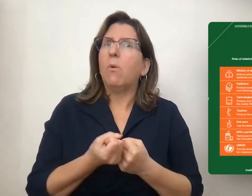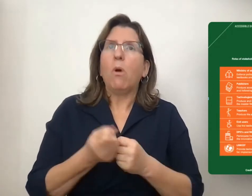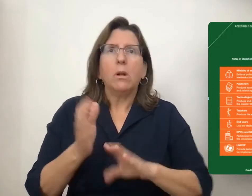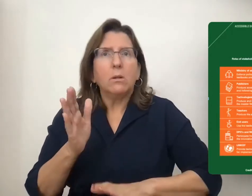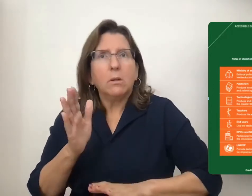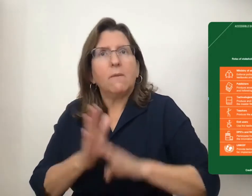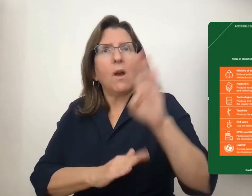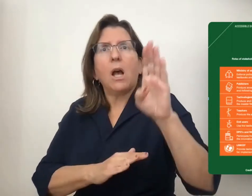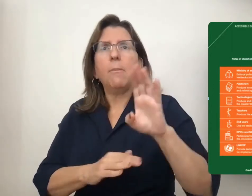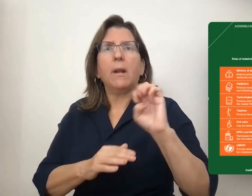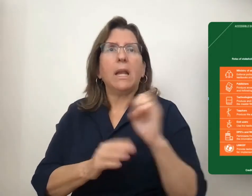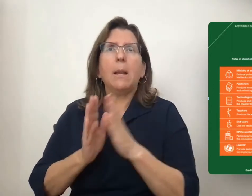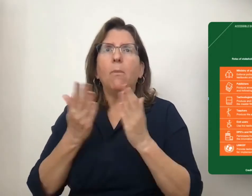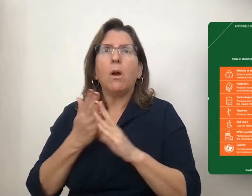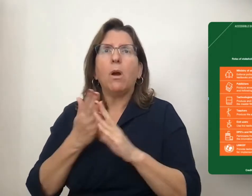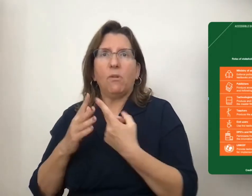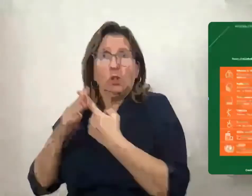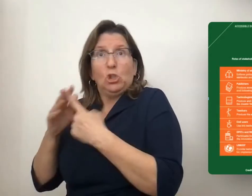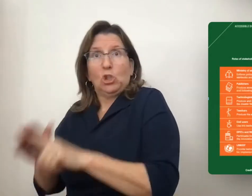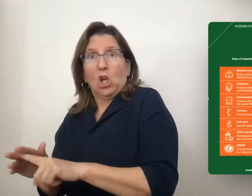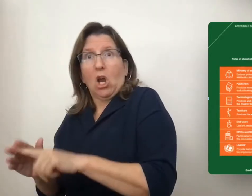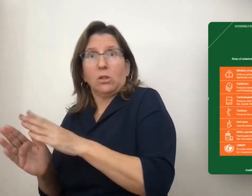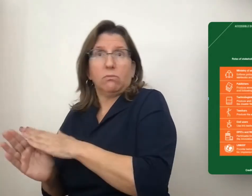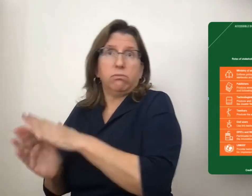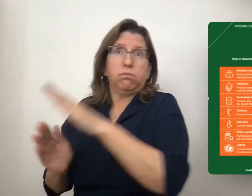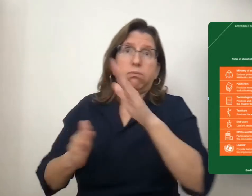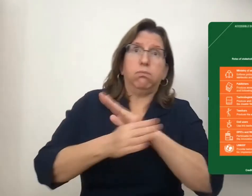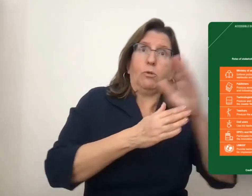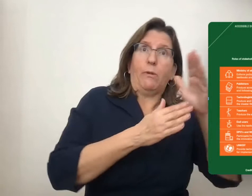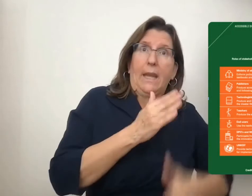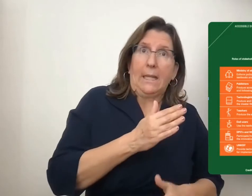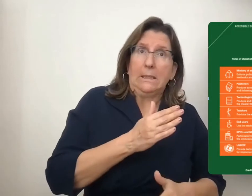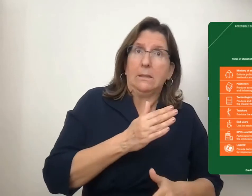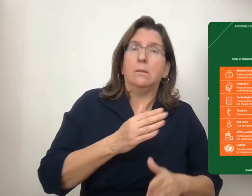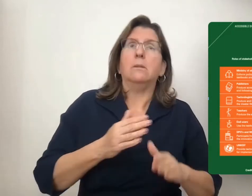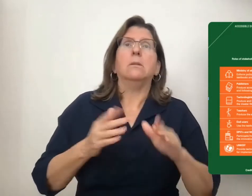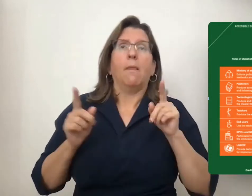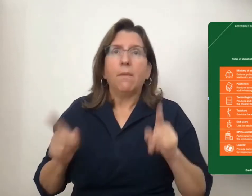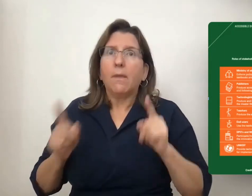in advocating for and the development of OER . . . from start to finish.